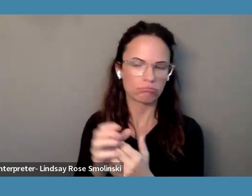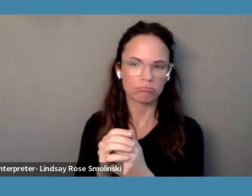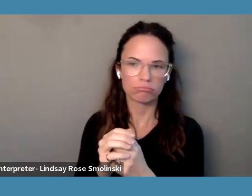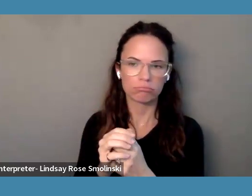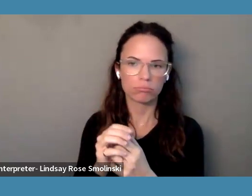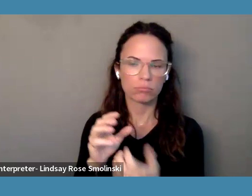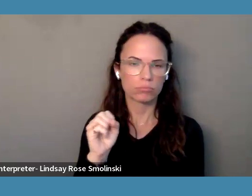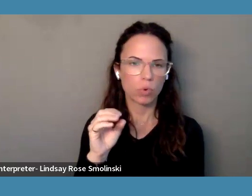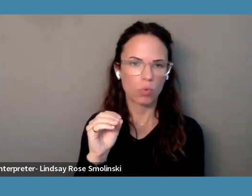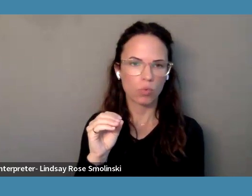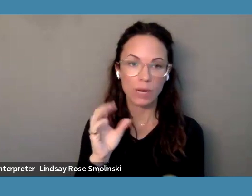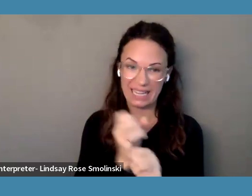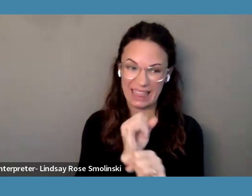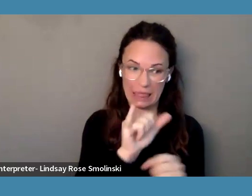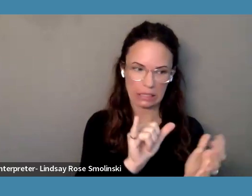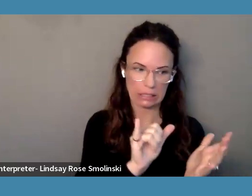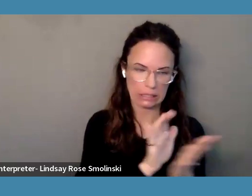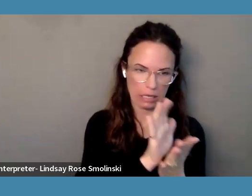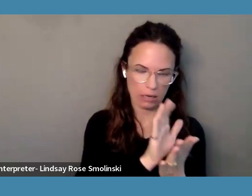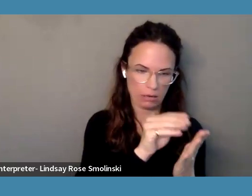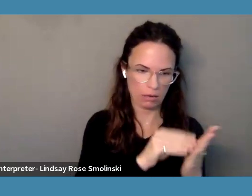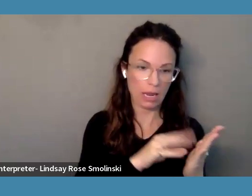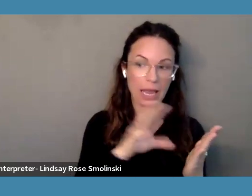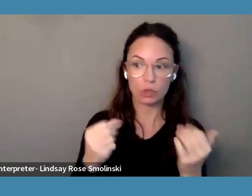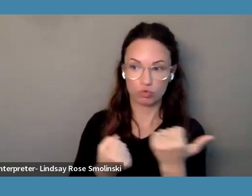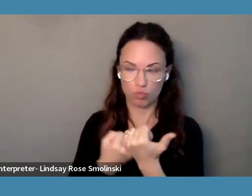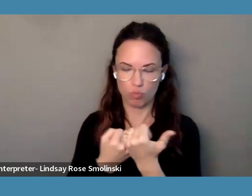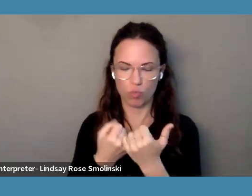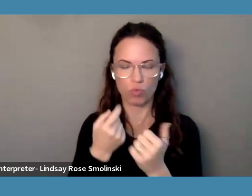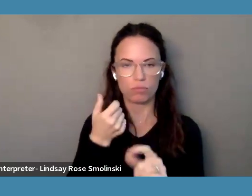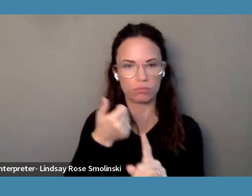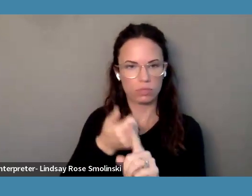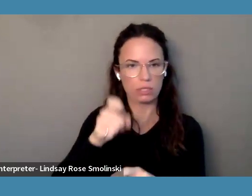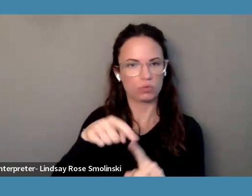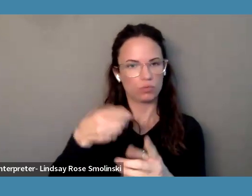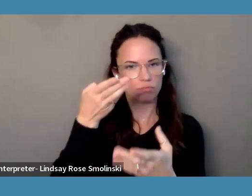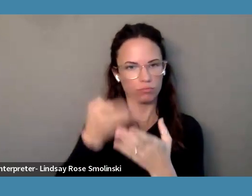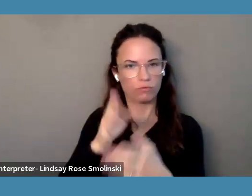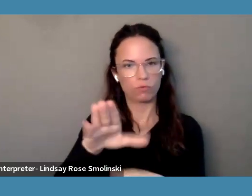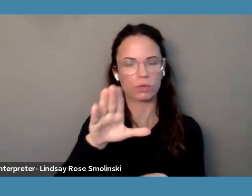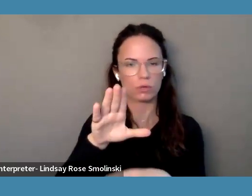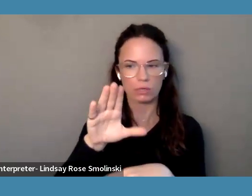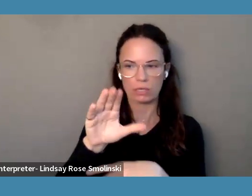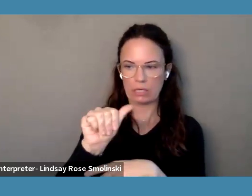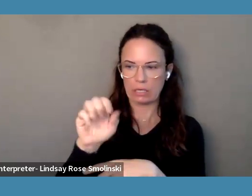So get the documentation and the support that you need to prove your case through gathering,